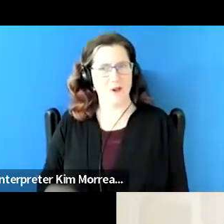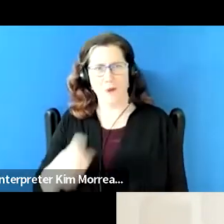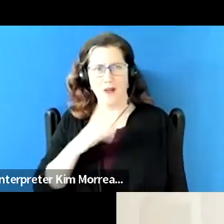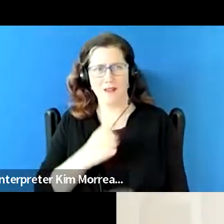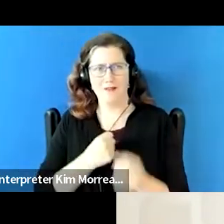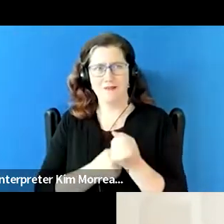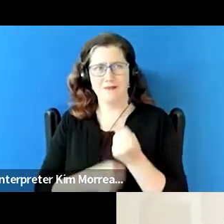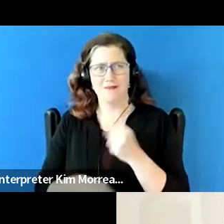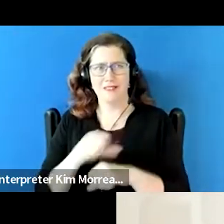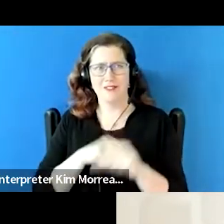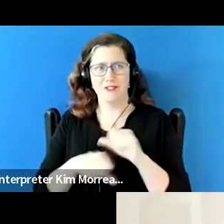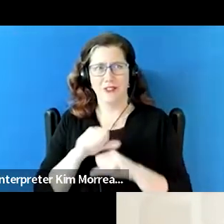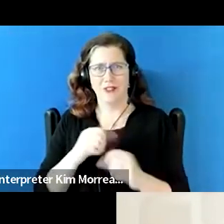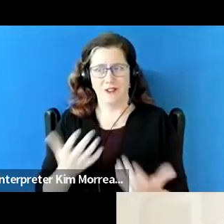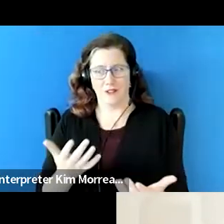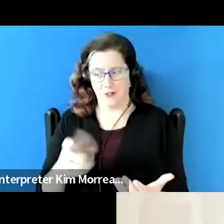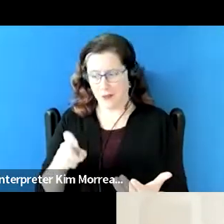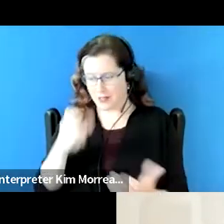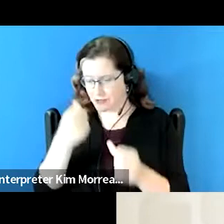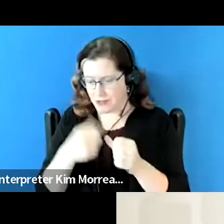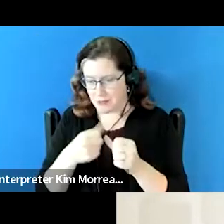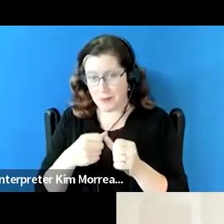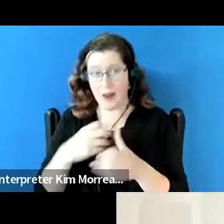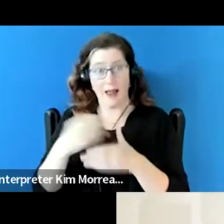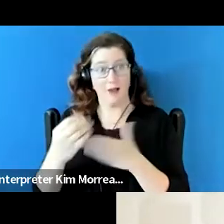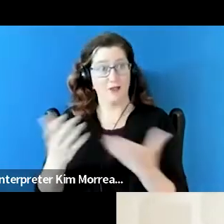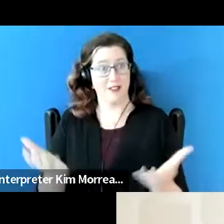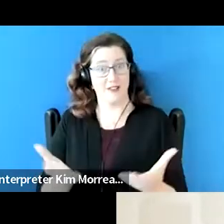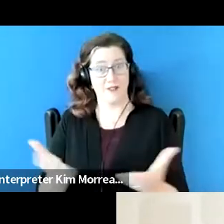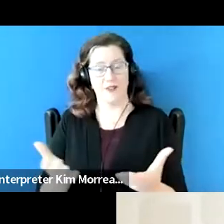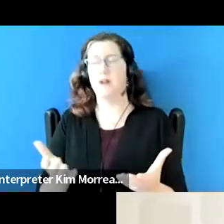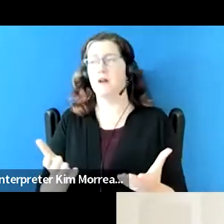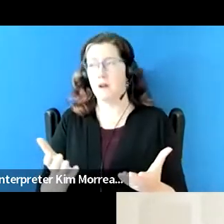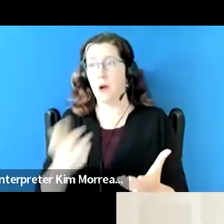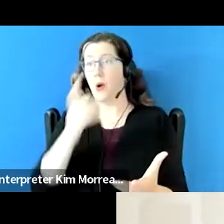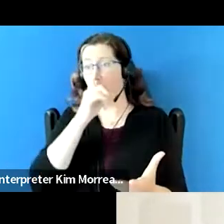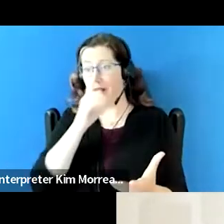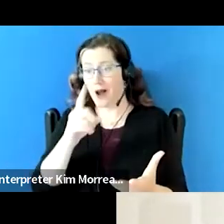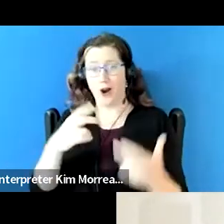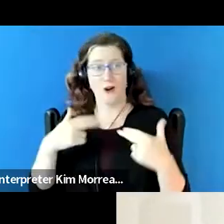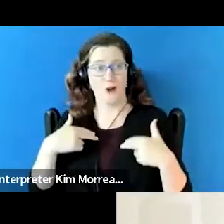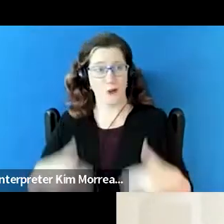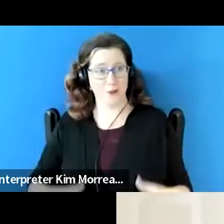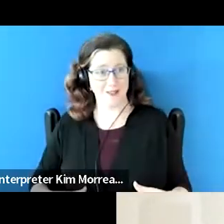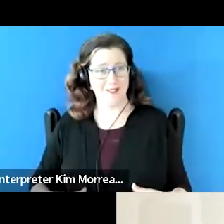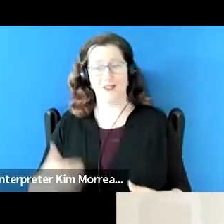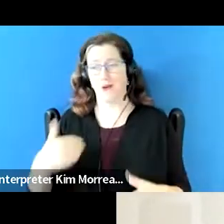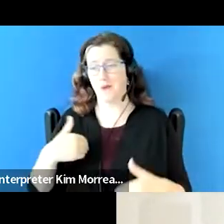We had to remember that outside of here, we're human, we all have things going on.